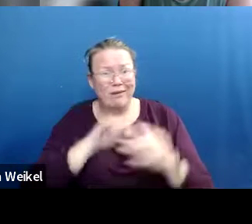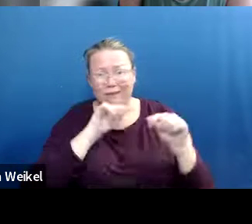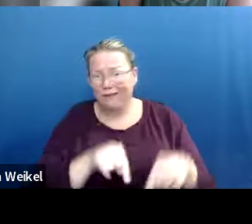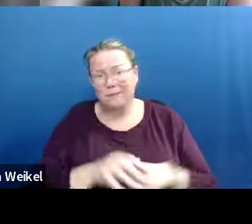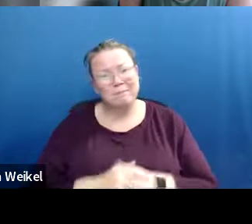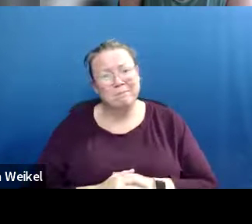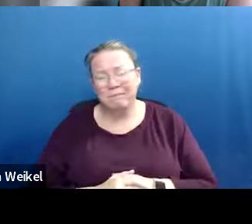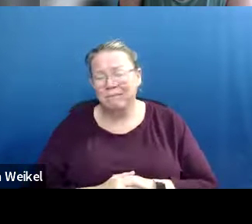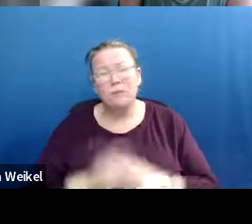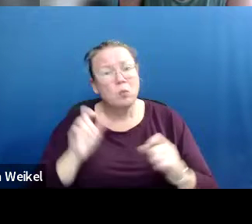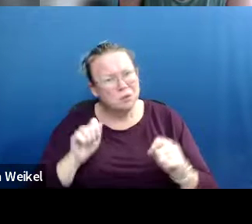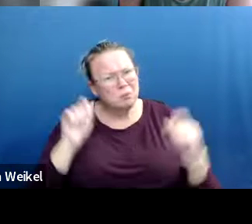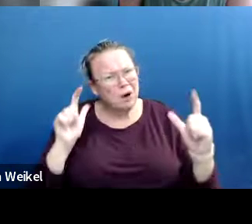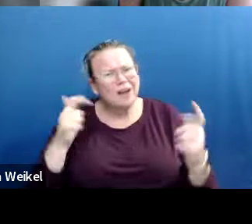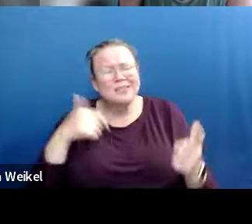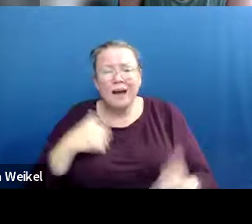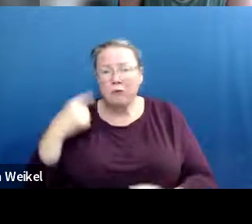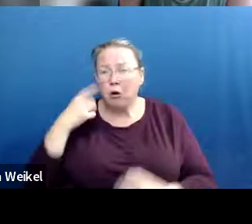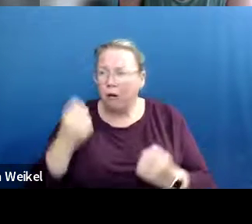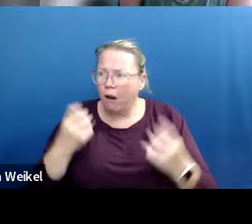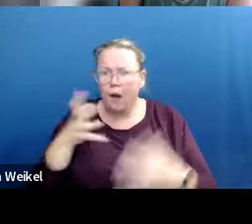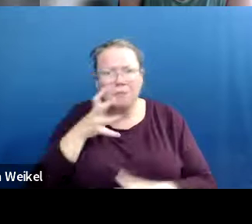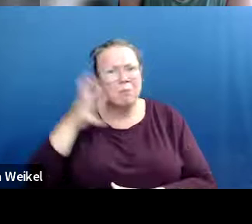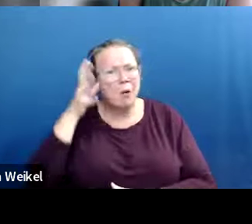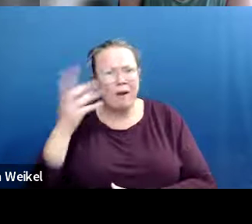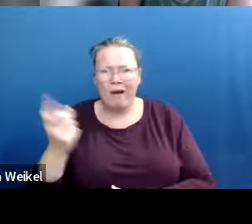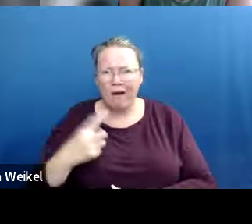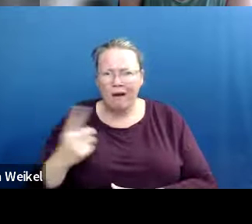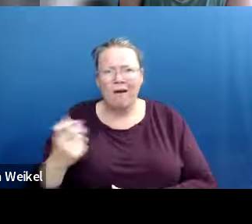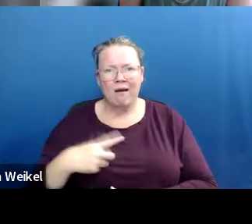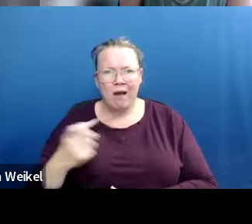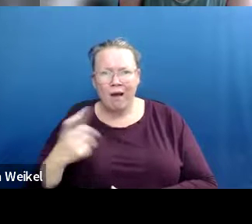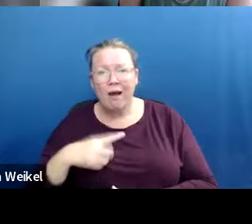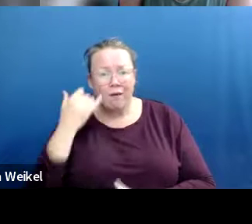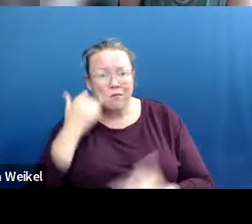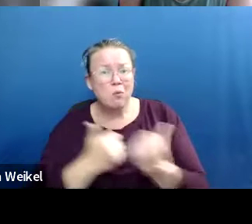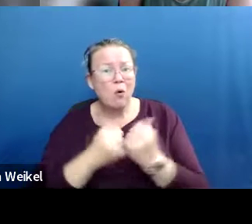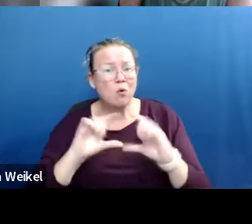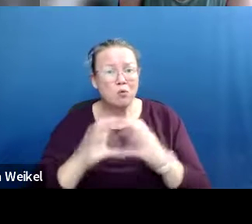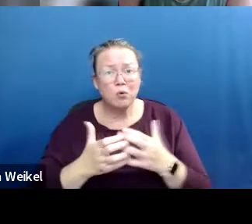Kayla Robertson: We were surprised because I had heard a lot of parents asking me if there were support groups in town for parents. Harm (He/Him): Yeah, think.